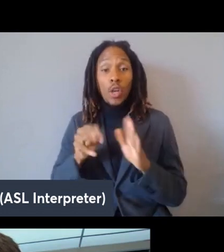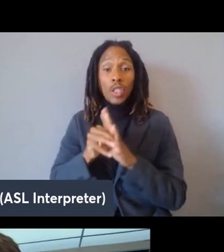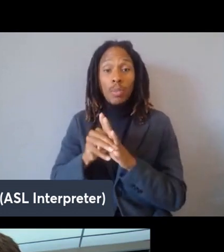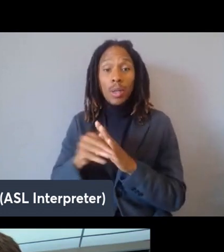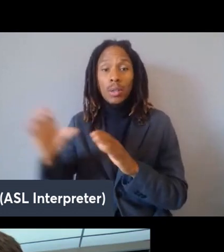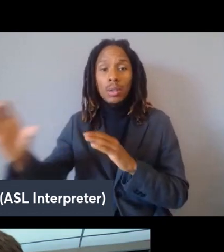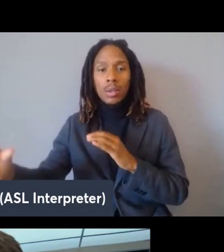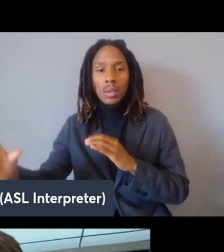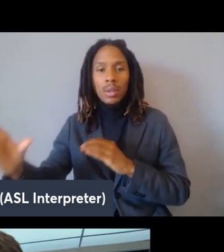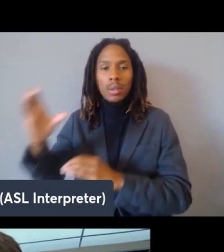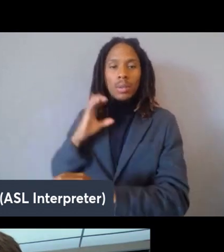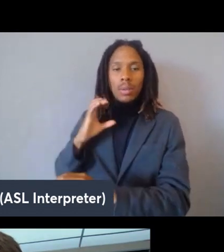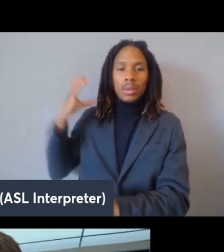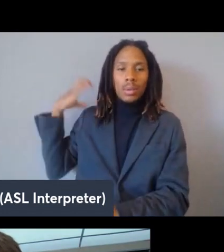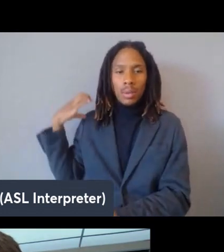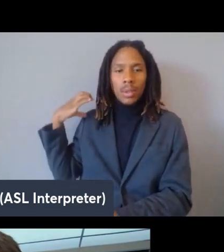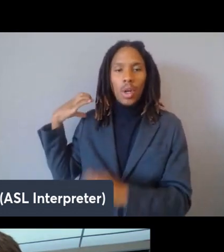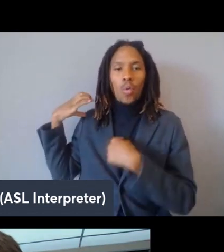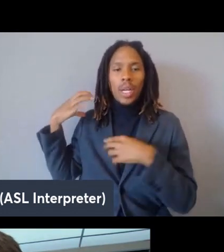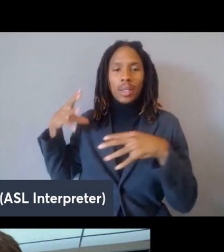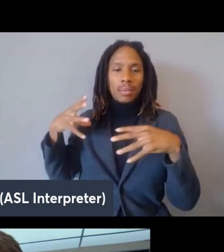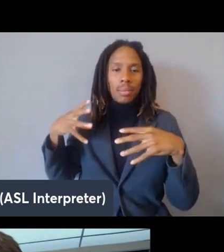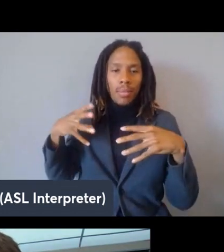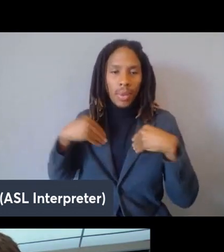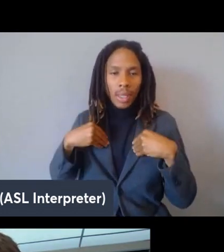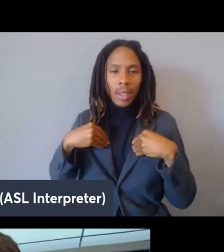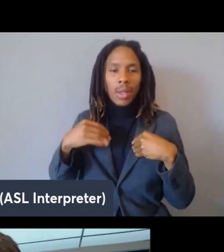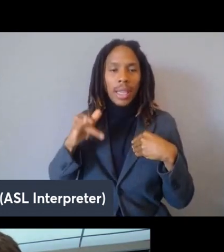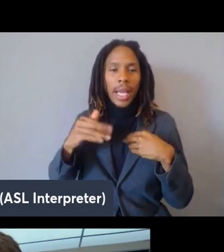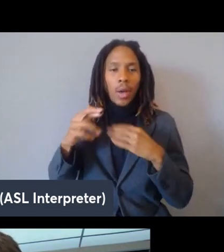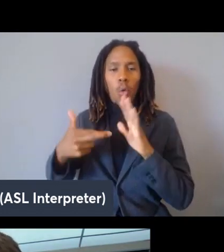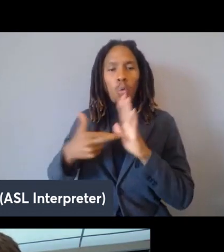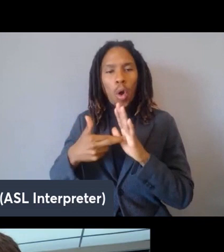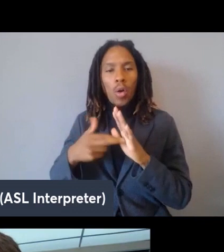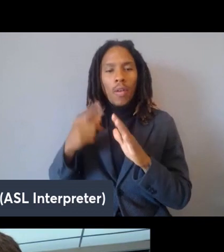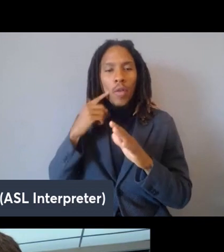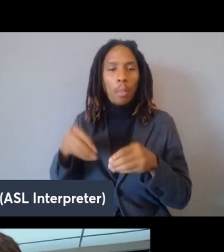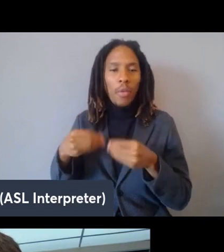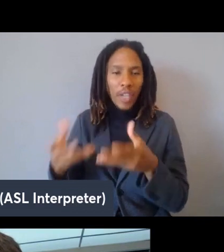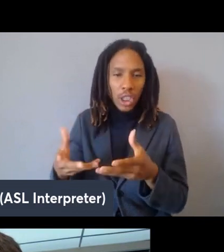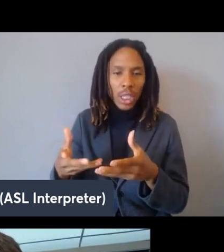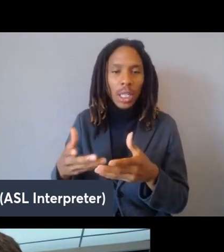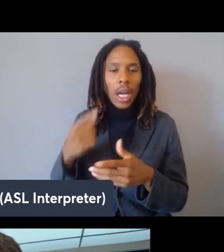to the managed experience where we take on the role of that provisioning for the customer.